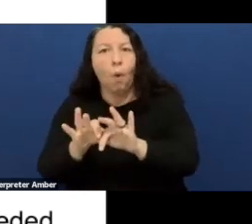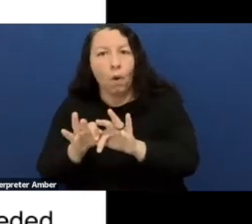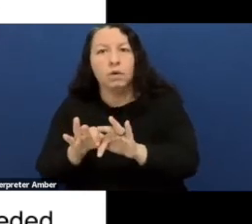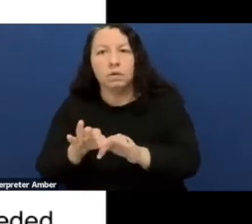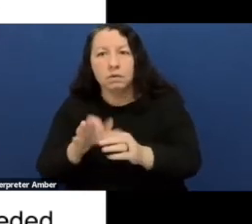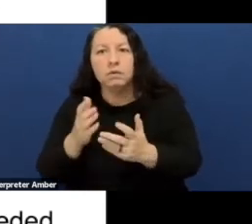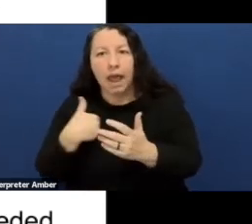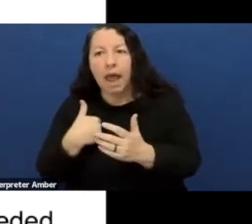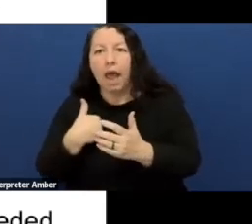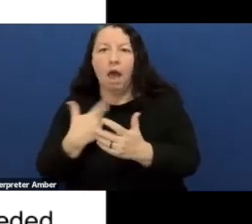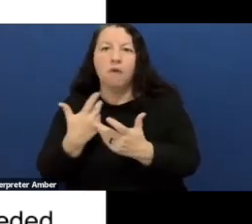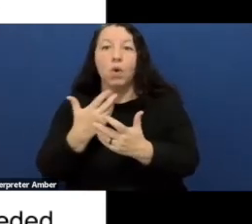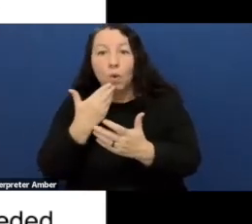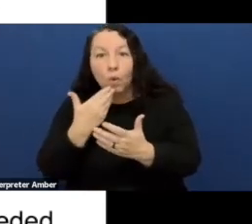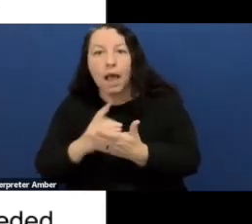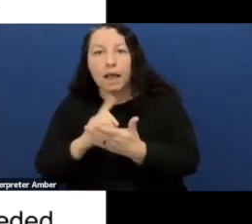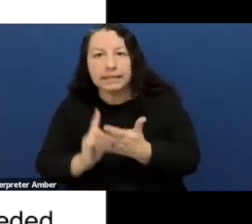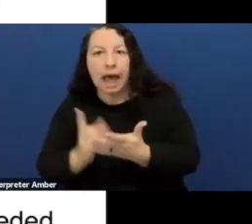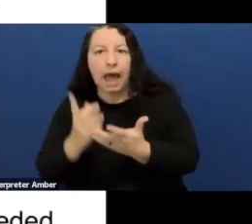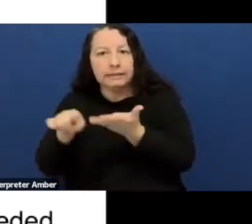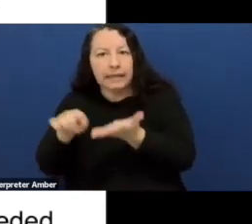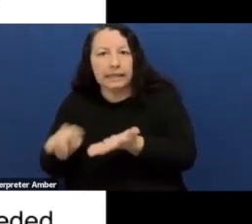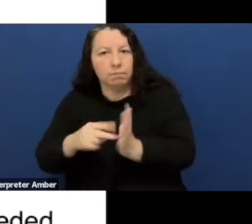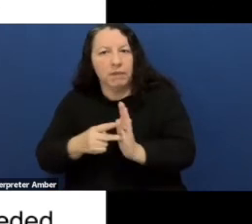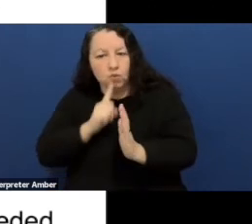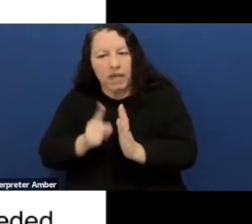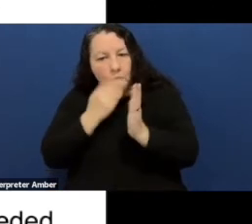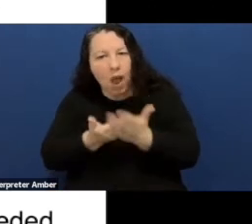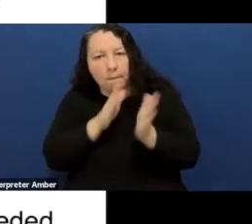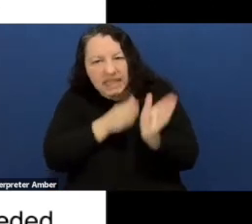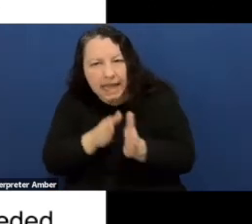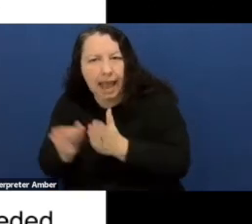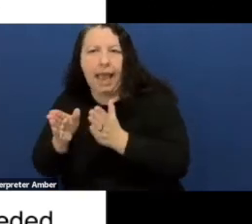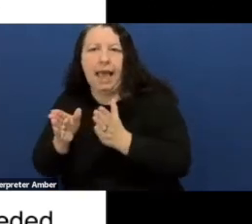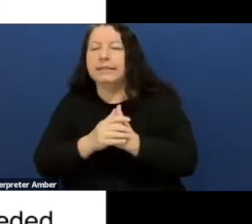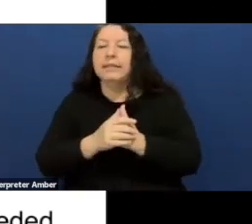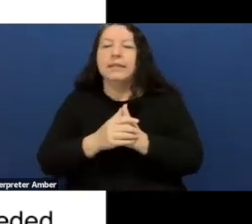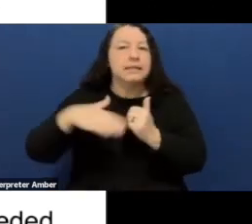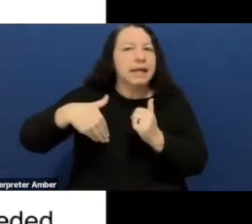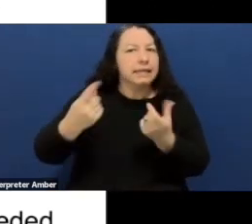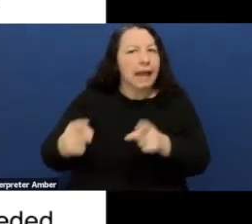in clinical trials to do so. And there is a huge need for well designed clinical trials